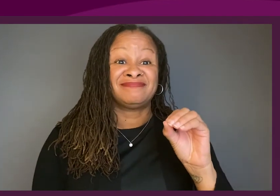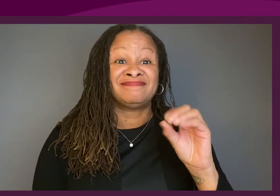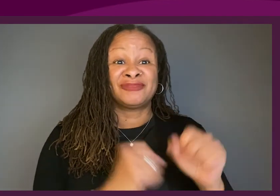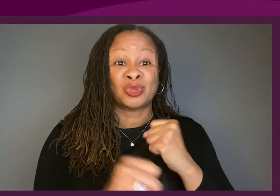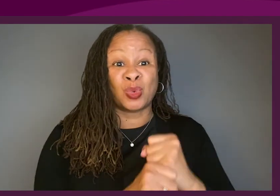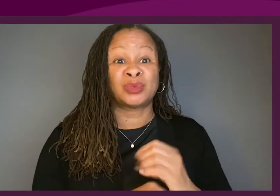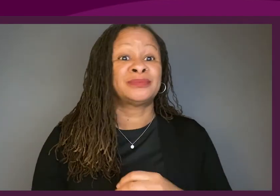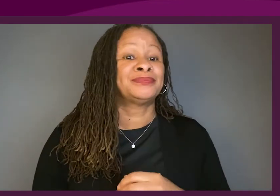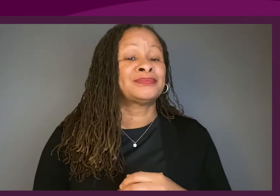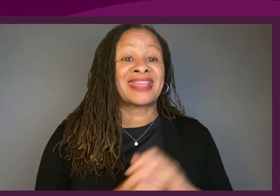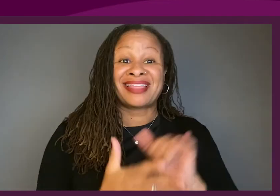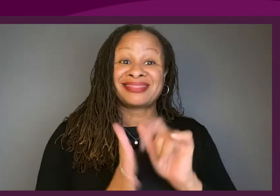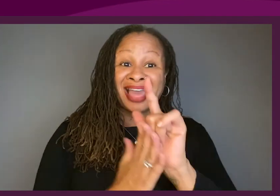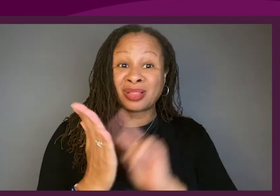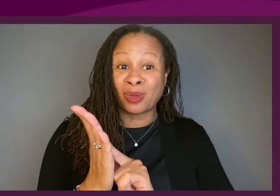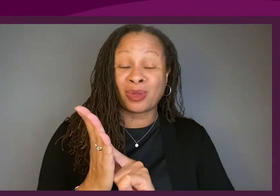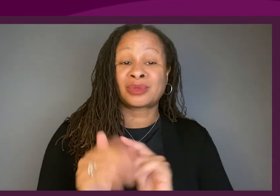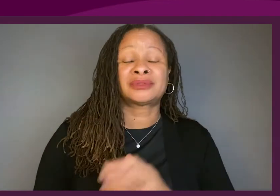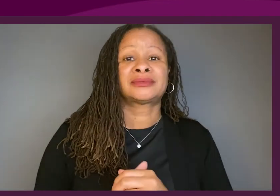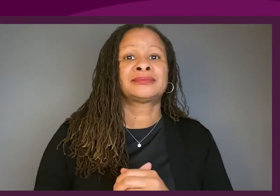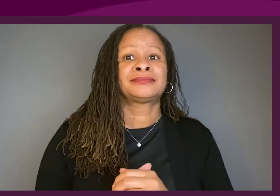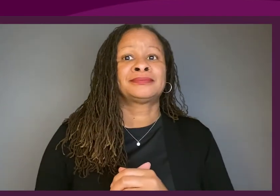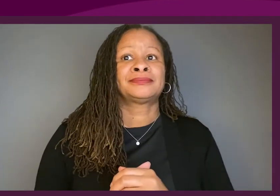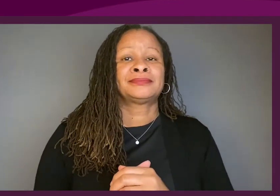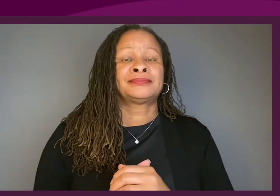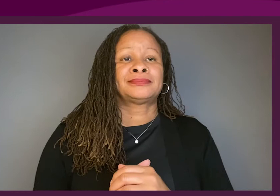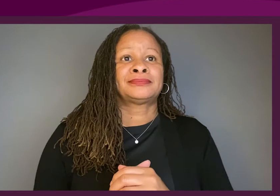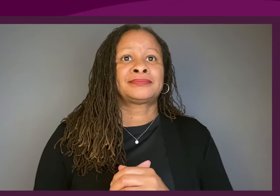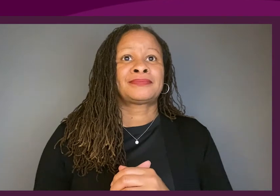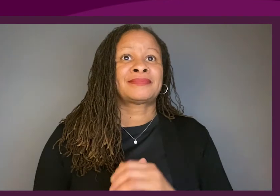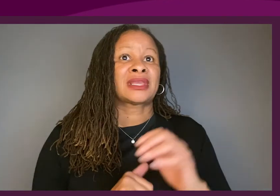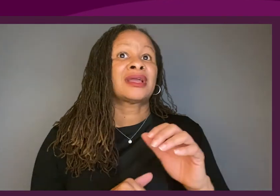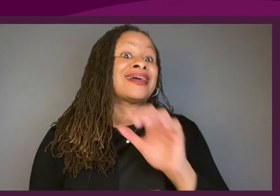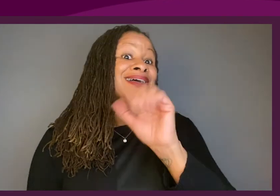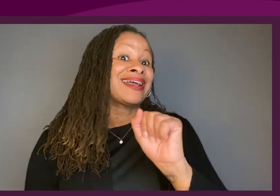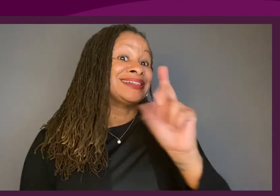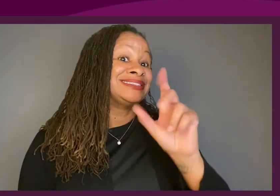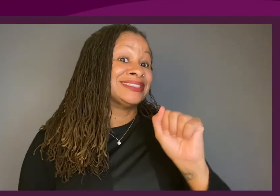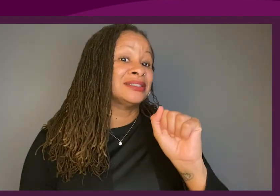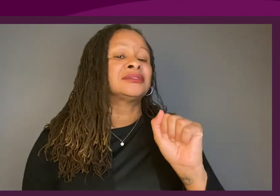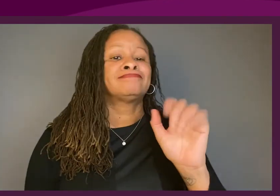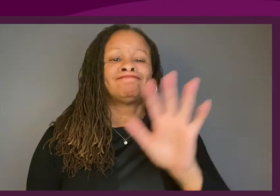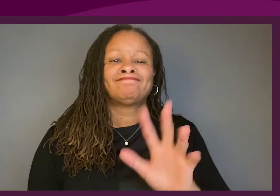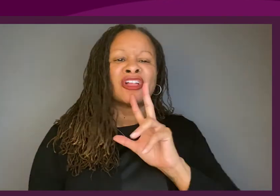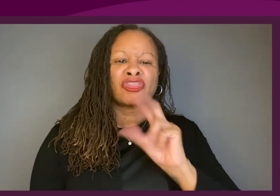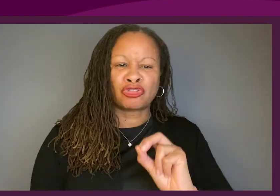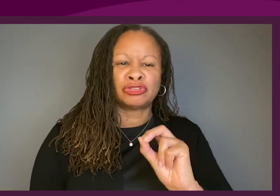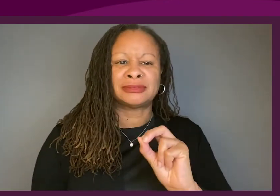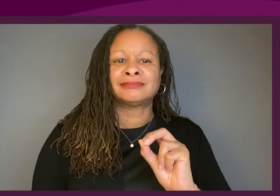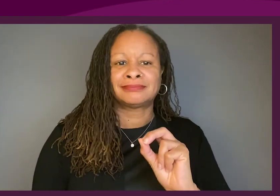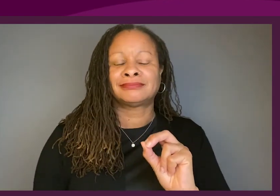50 years old, and that law speaks very specifically to the obligation that the federal government